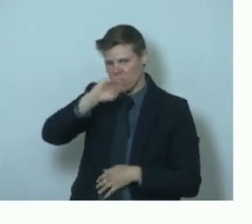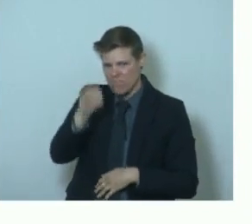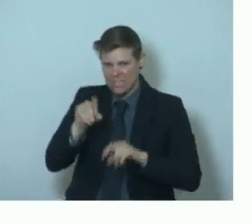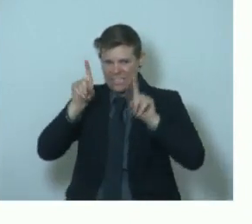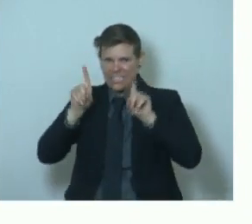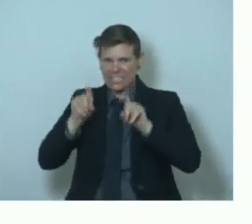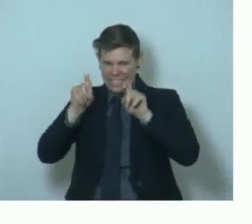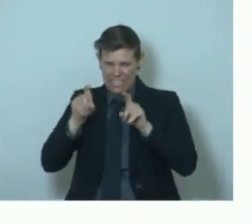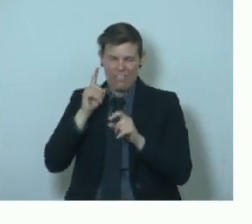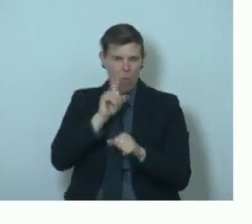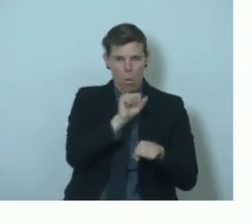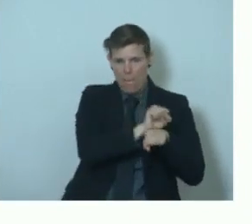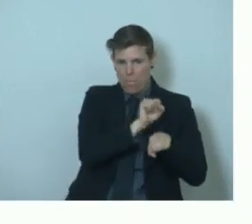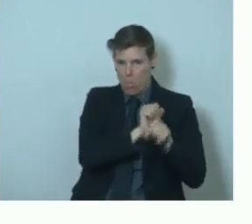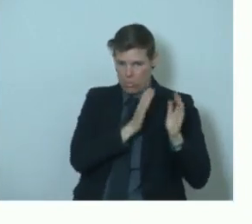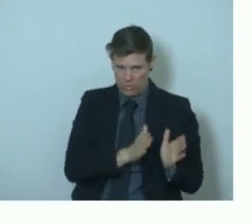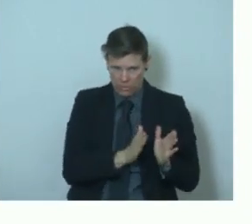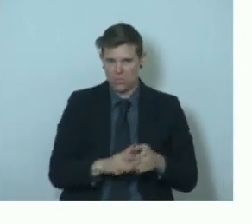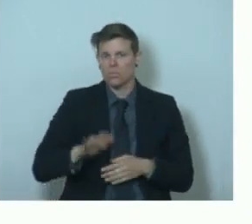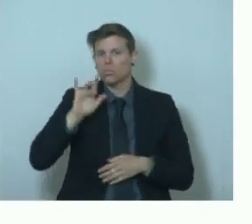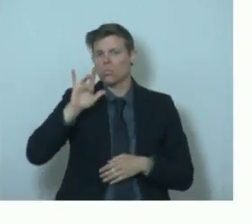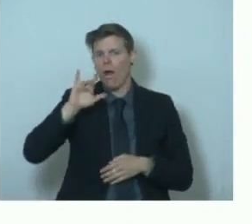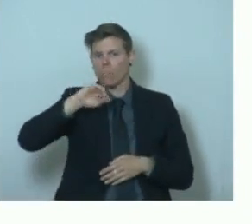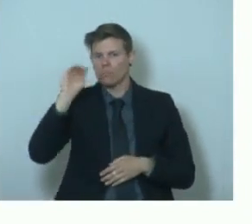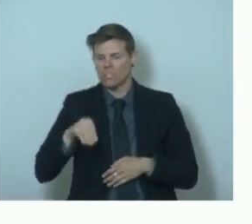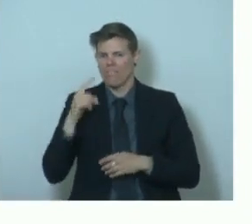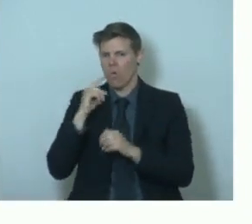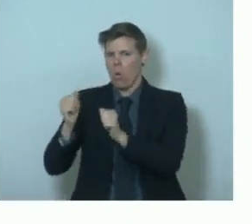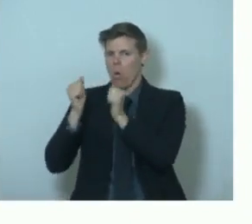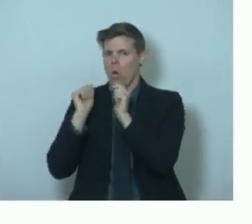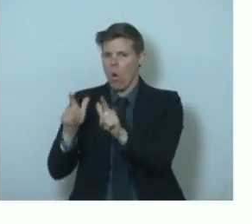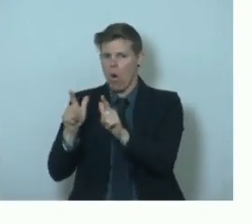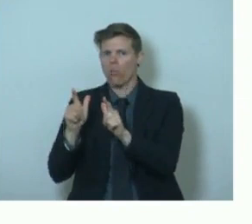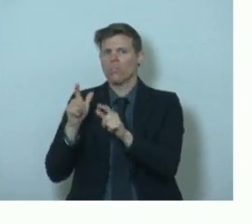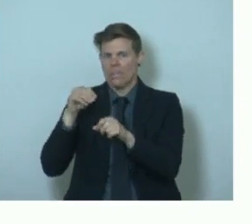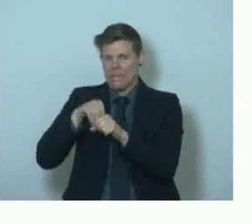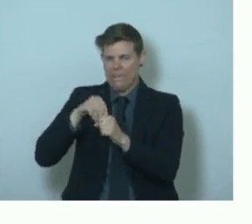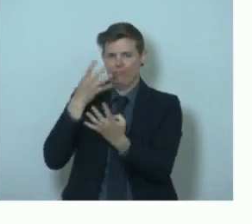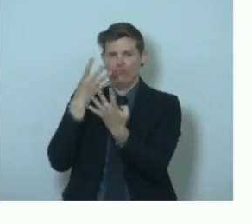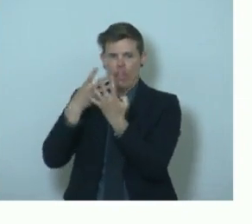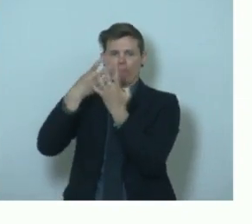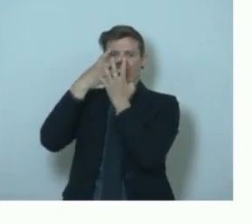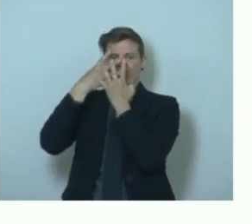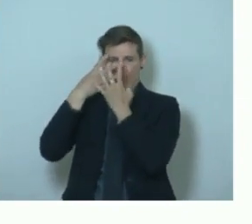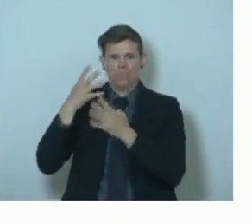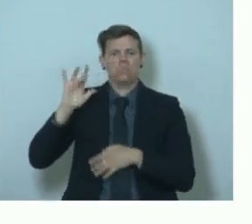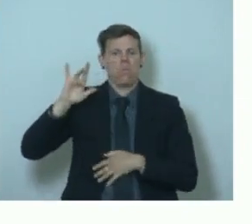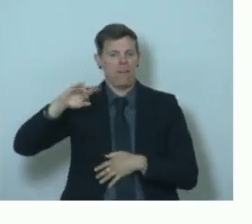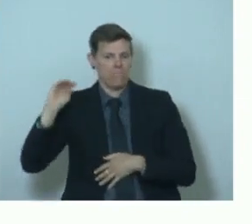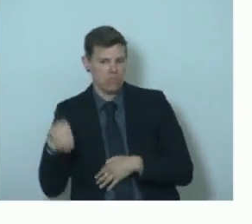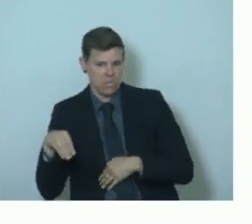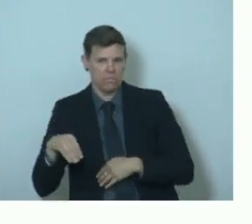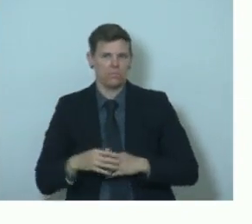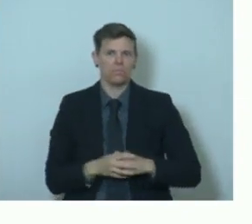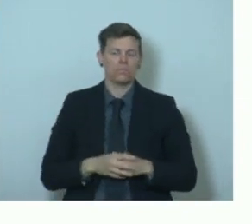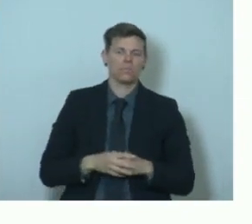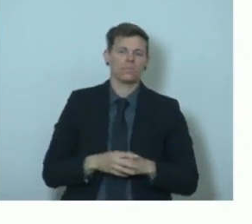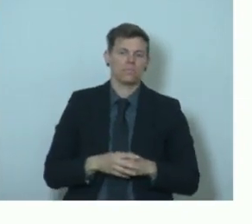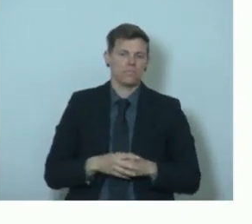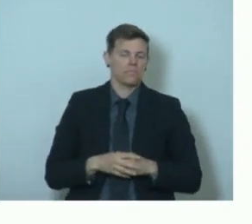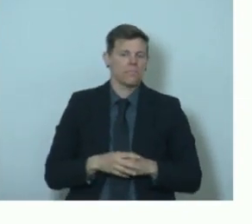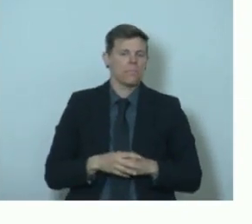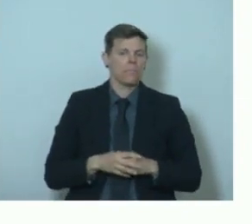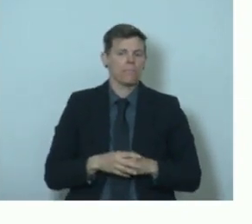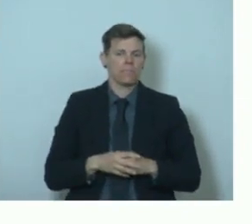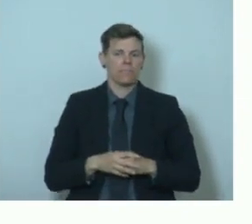THE STATE COMPLETED 100% TESTING OF THEIR STAFF AND 25% OF DETAINEES IN ALL OF NEW MEXICO STATE FACILITIES.